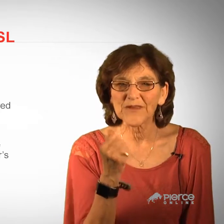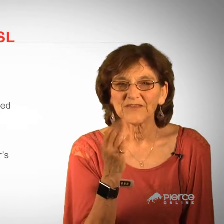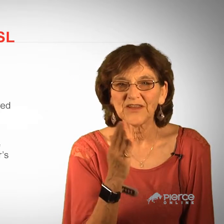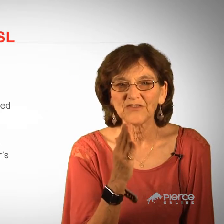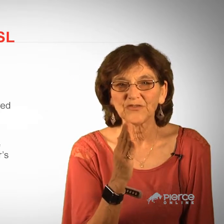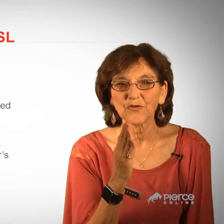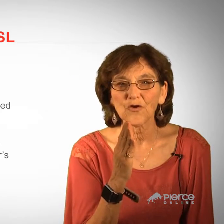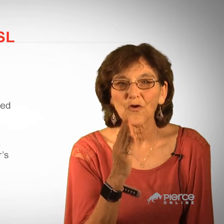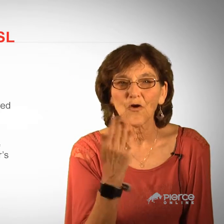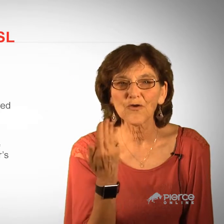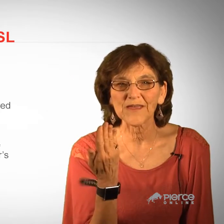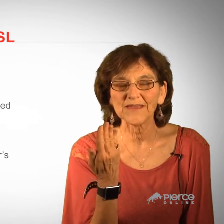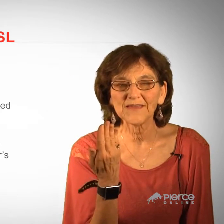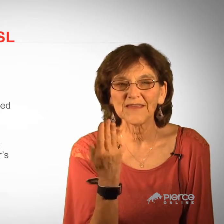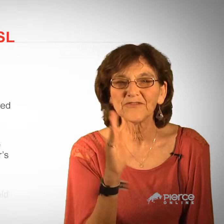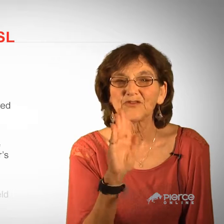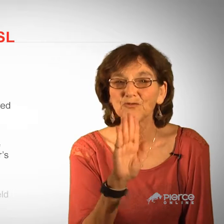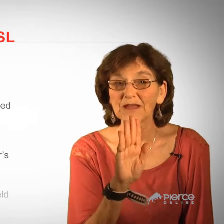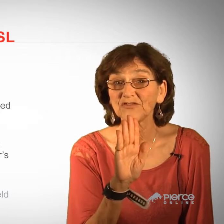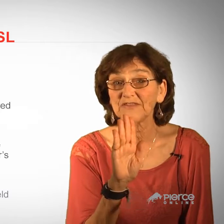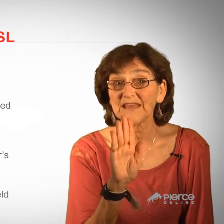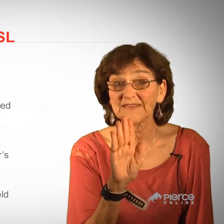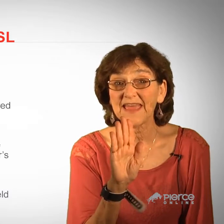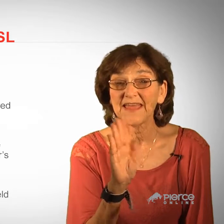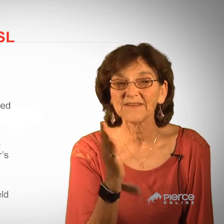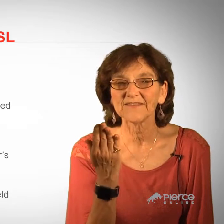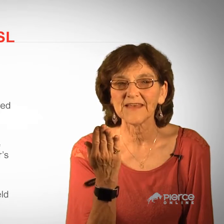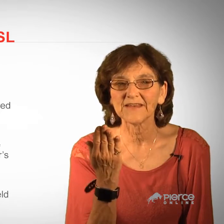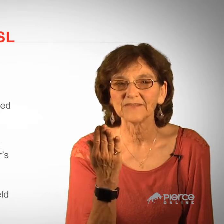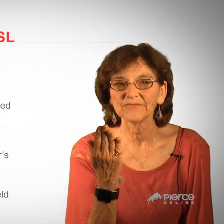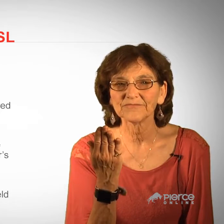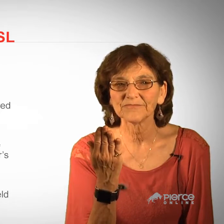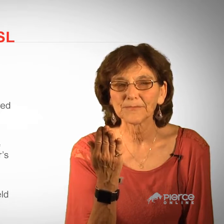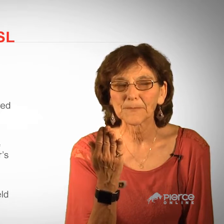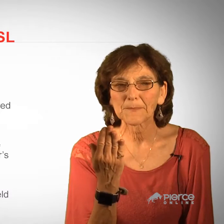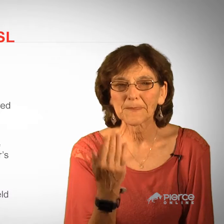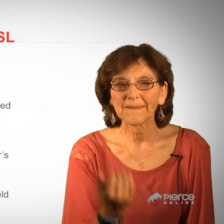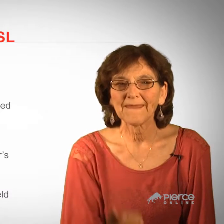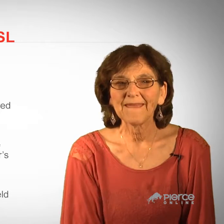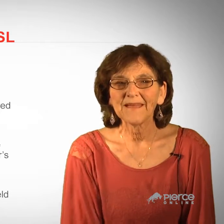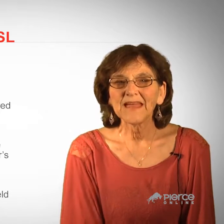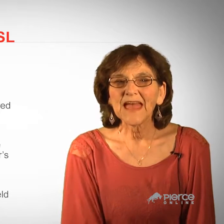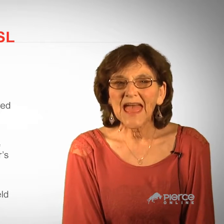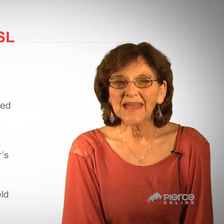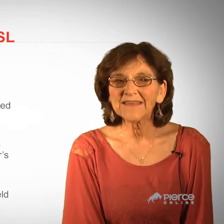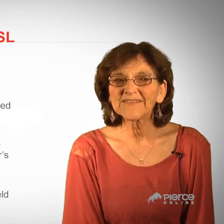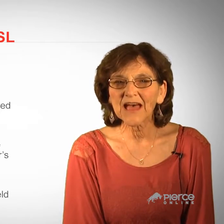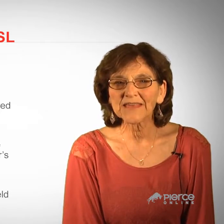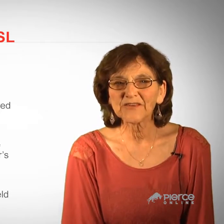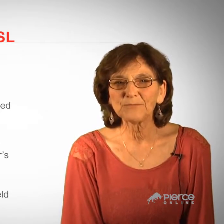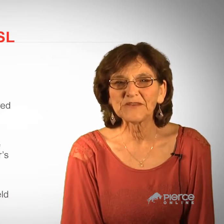or ORI, is the direction the hand is held. Any sign could be